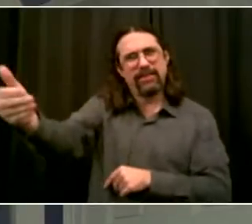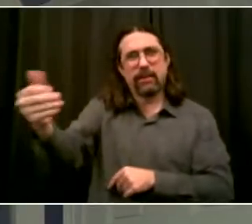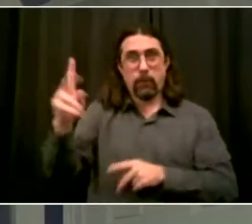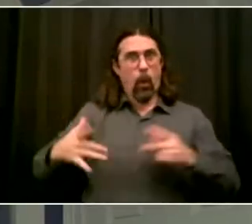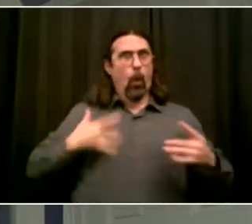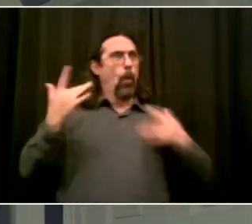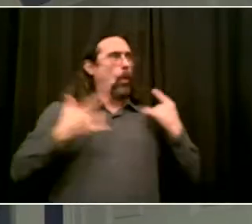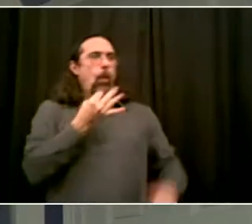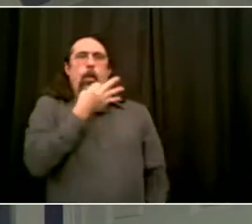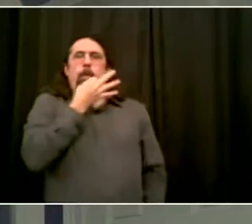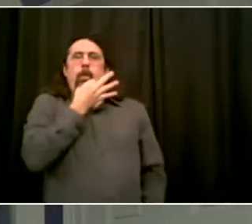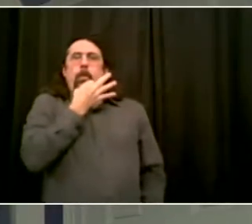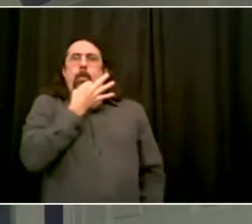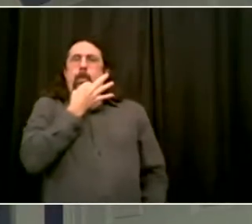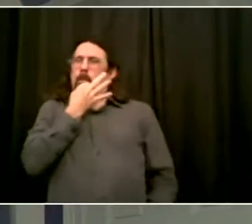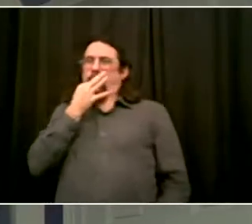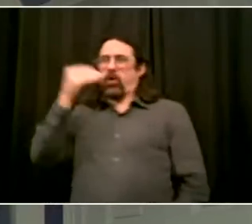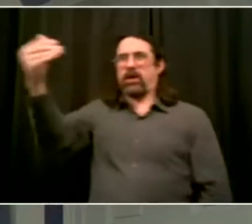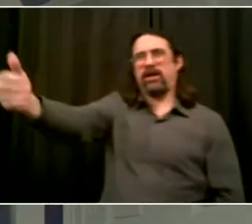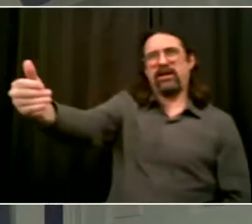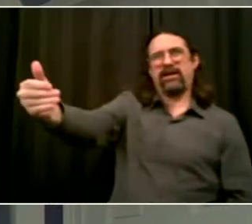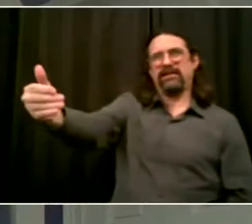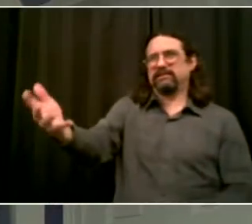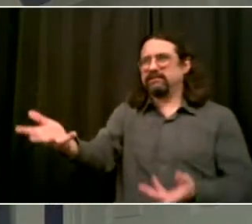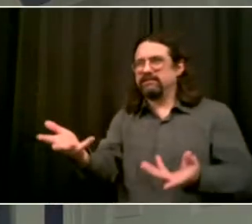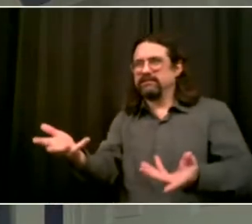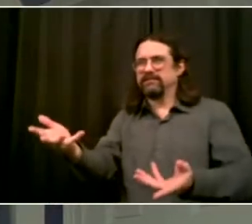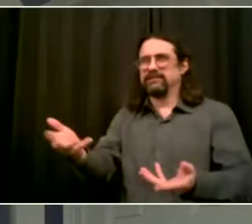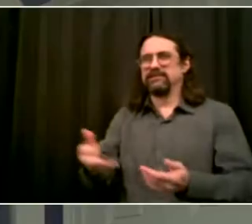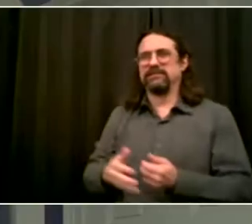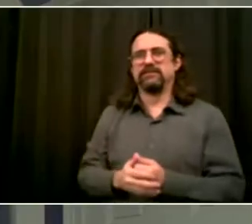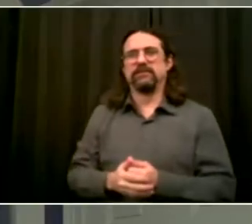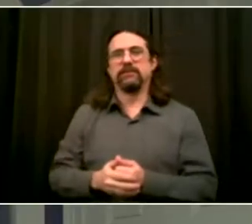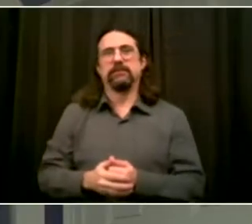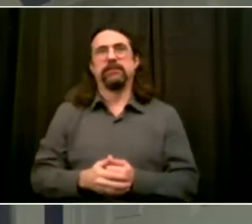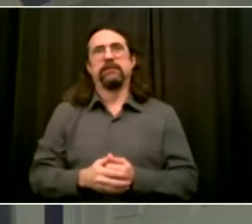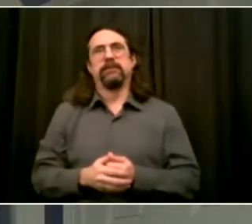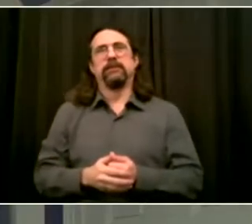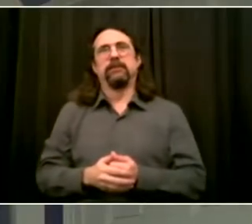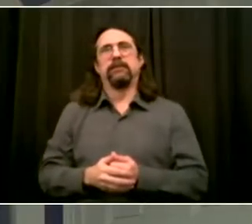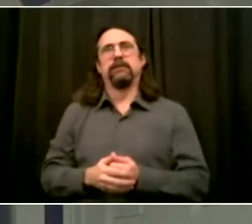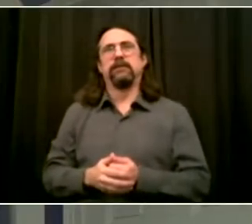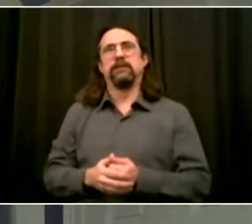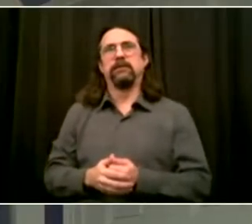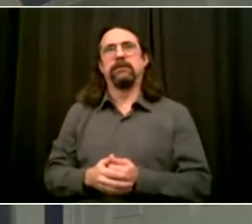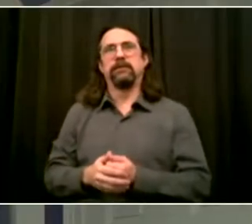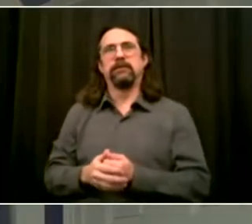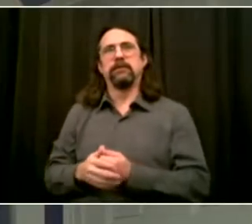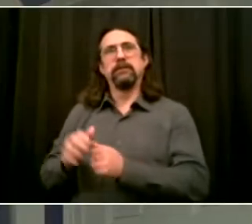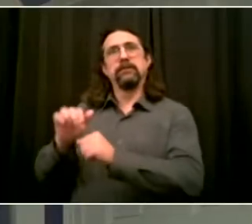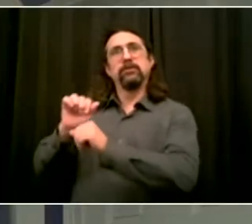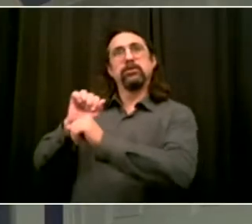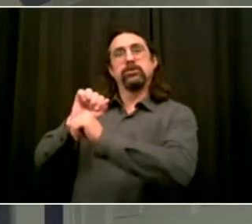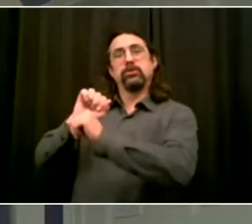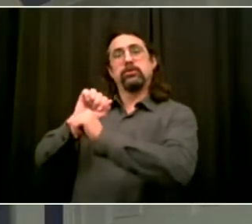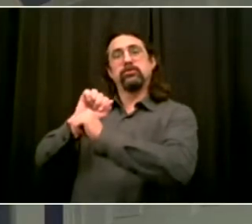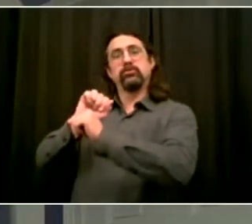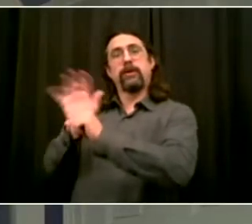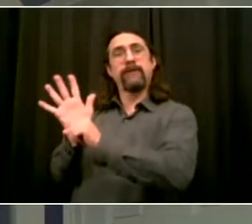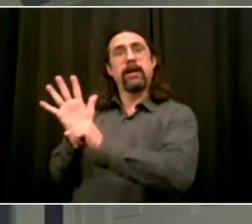US. AND YOU NCOCECEEDRN IN 10 MONTHS